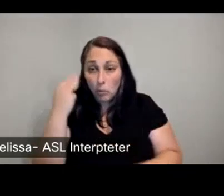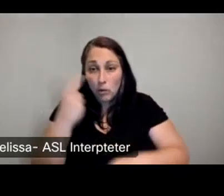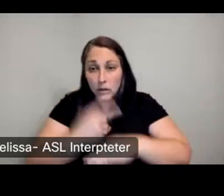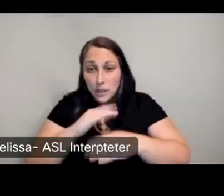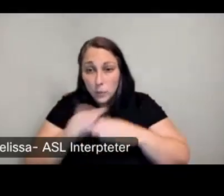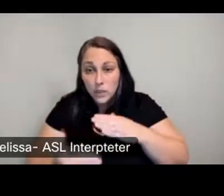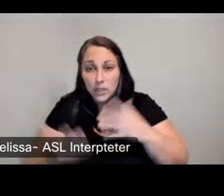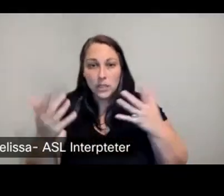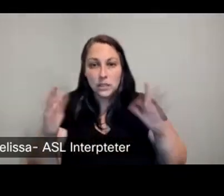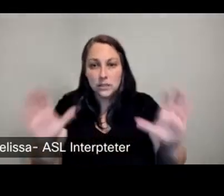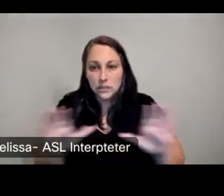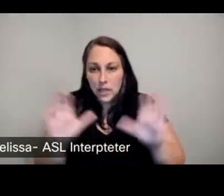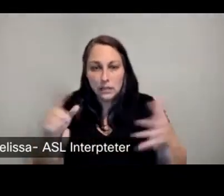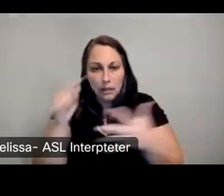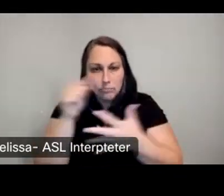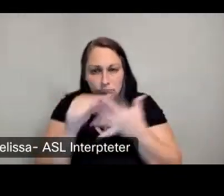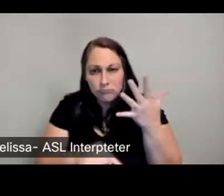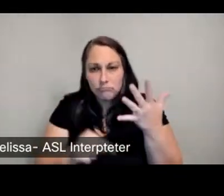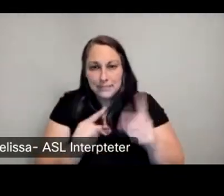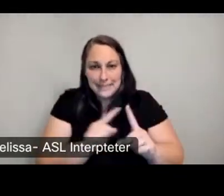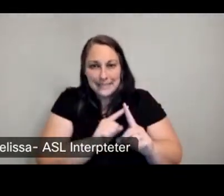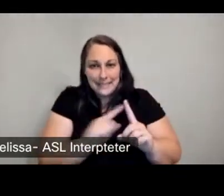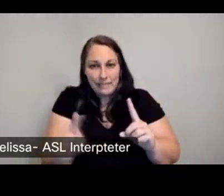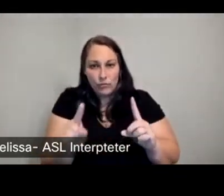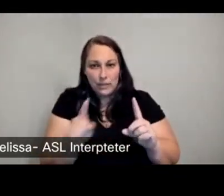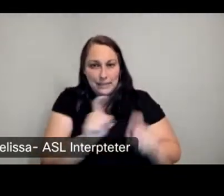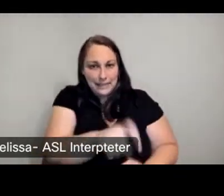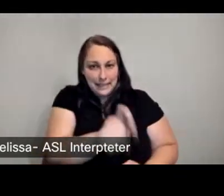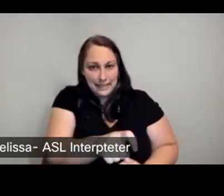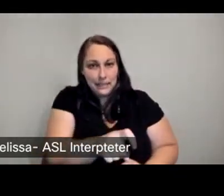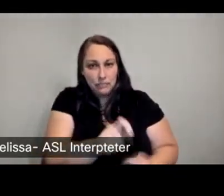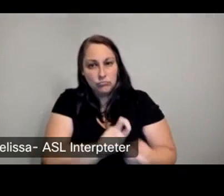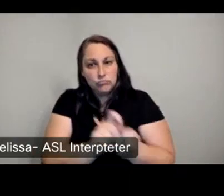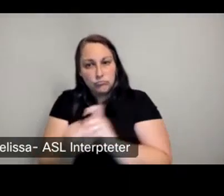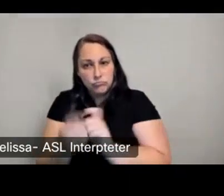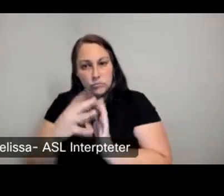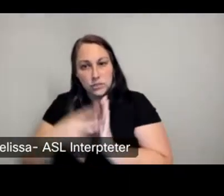a Sunday schedule yeah and that um that's a great comment I don't think it's so much to schedule